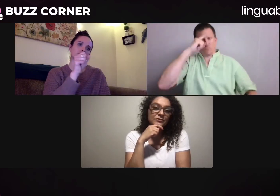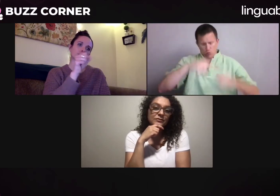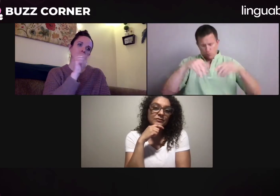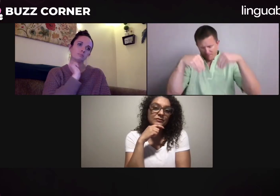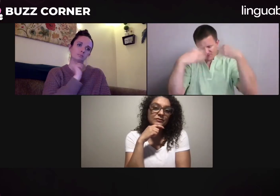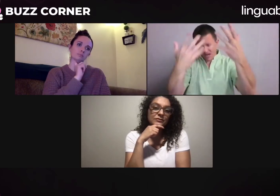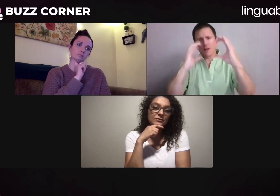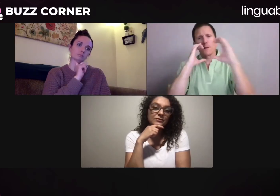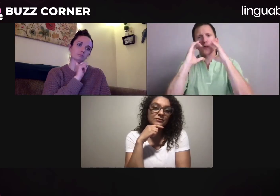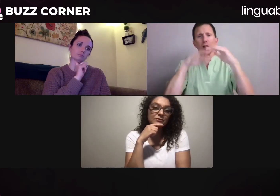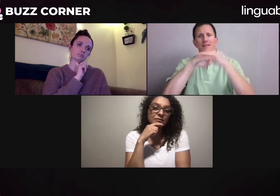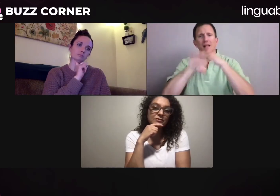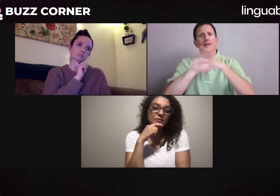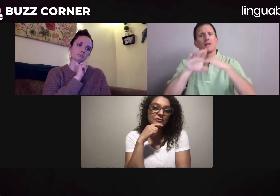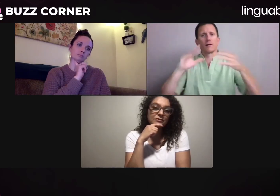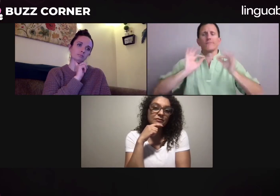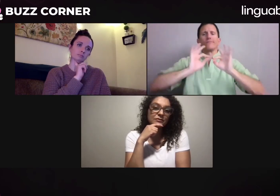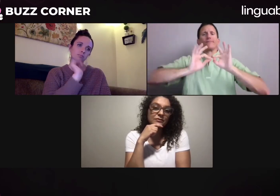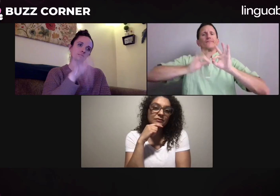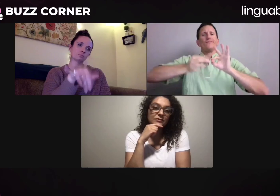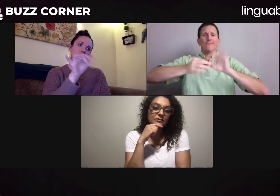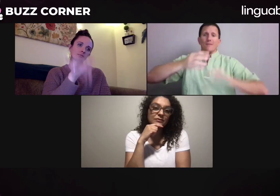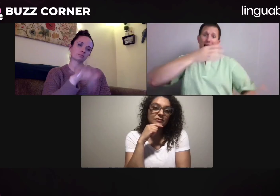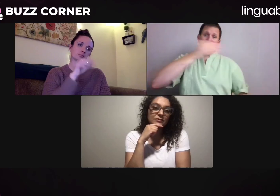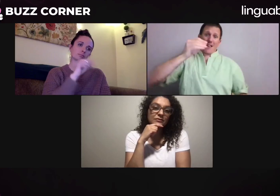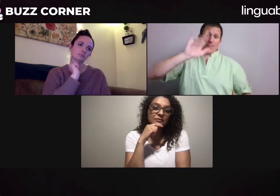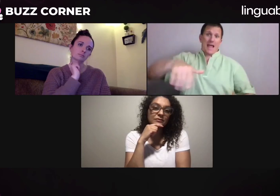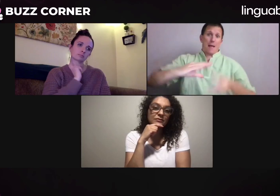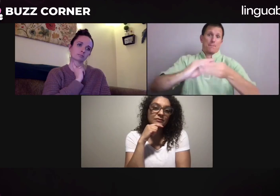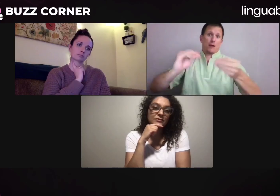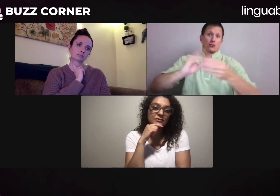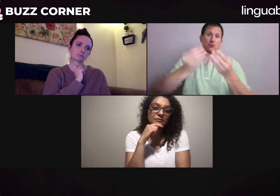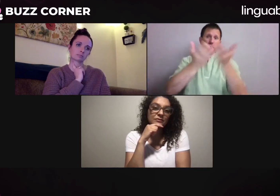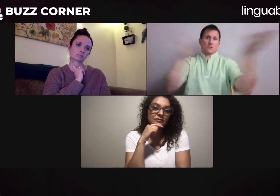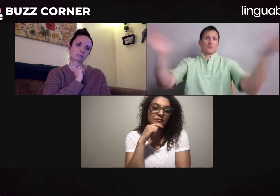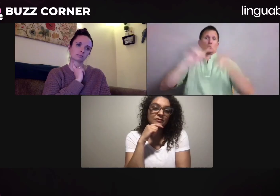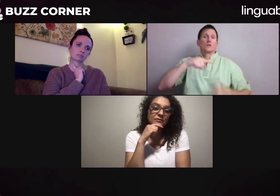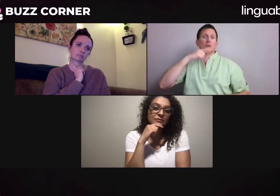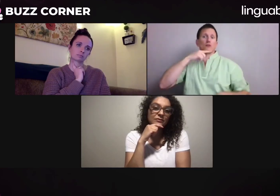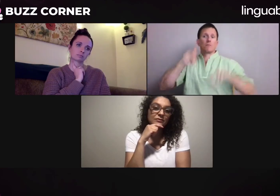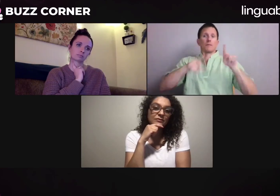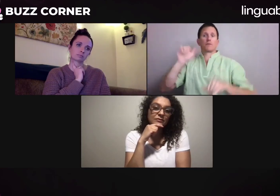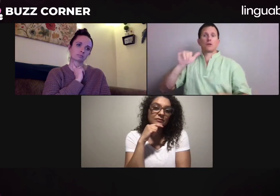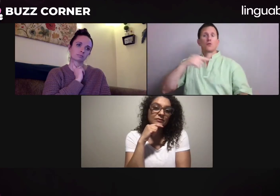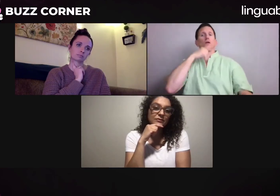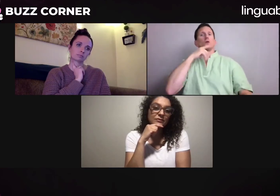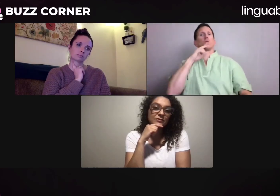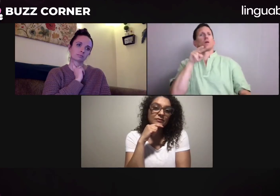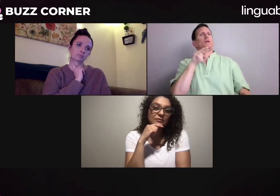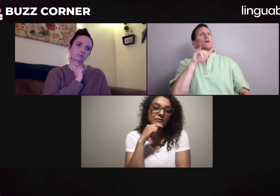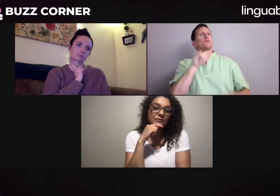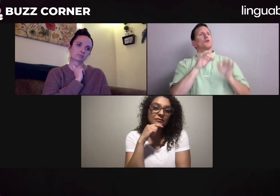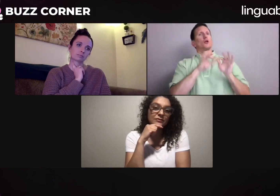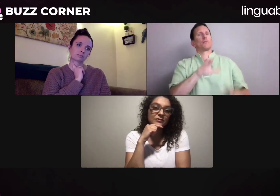to provide access and willing to air guitar and get that message out to the hearing, “Okay, there's an interpreter there.